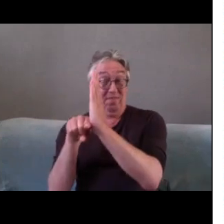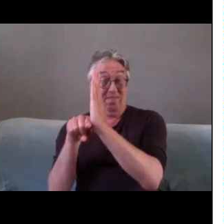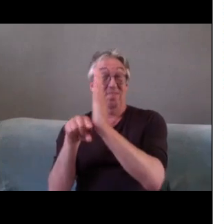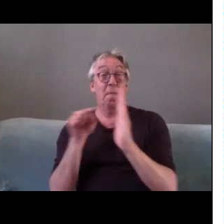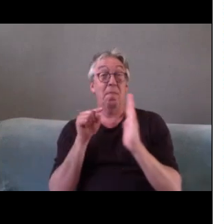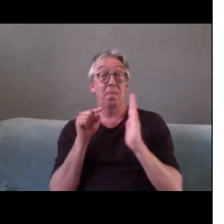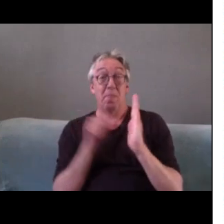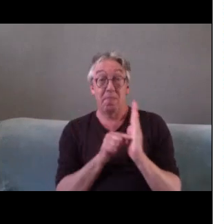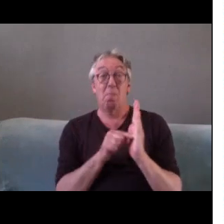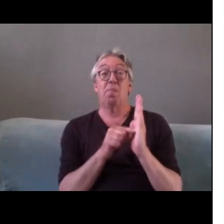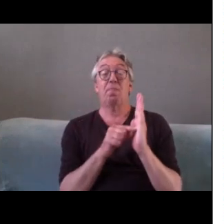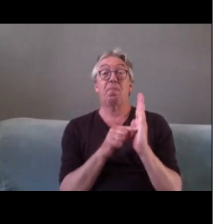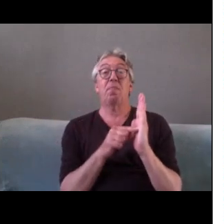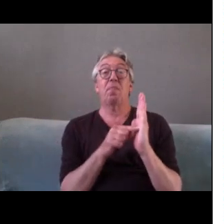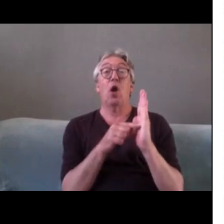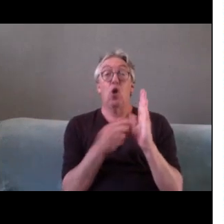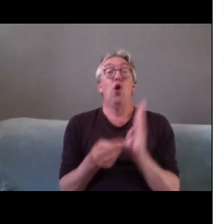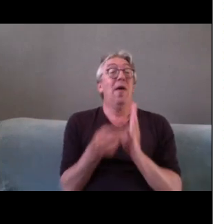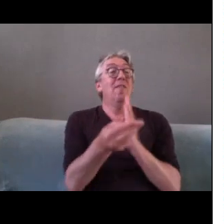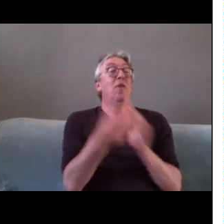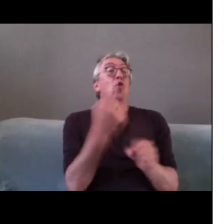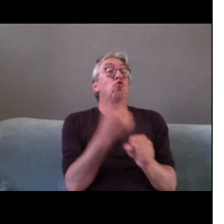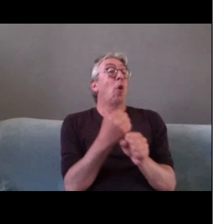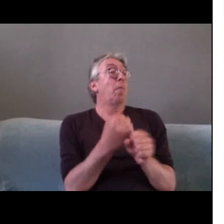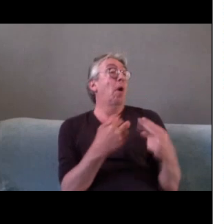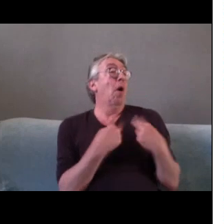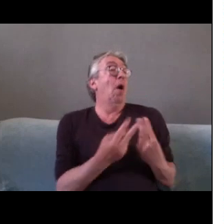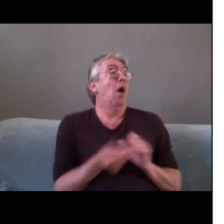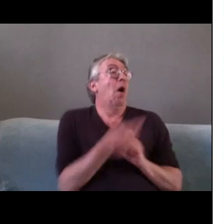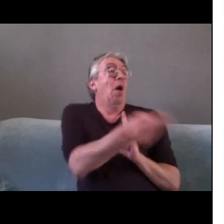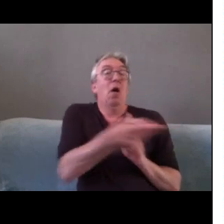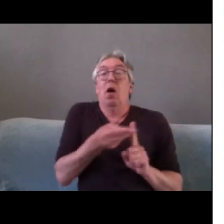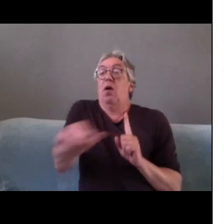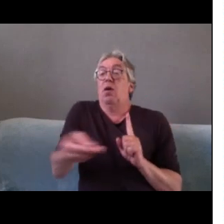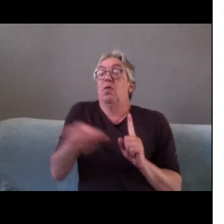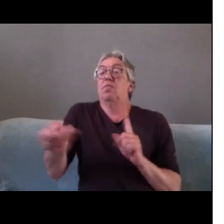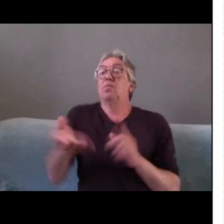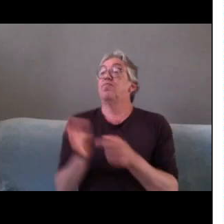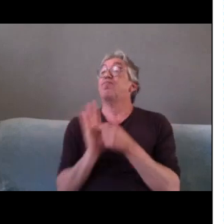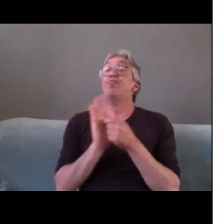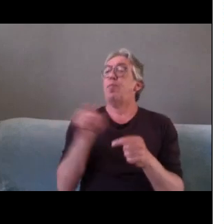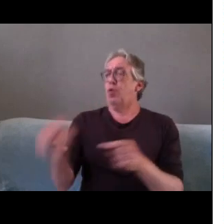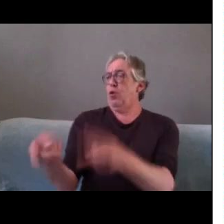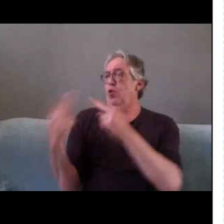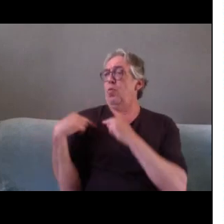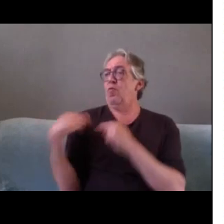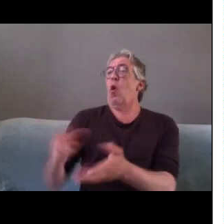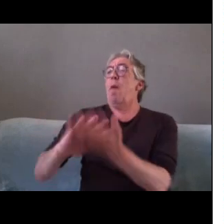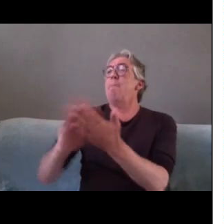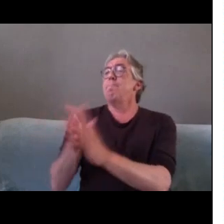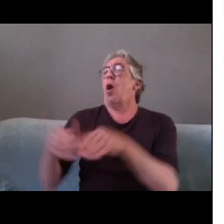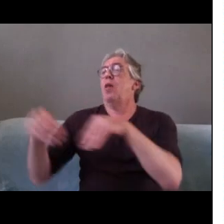which they'll be responsible for. This can be, for example, implementing market regulation, ensuring tariff transparency